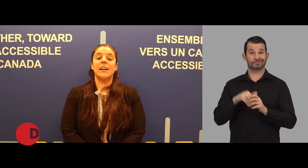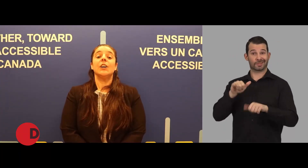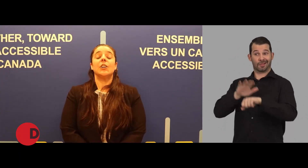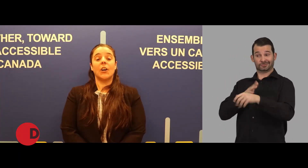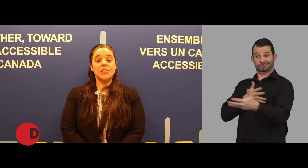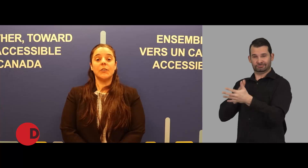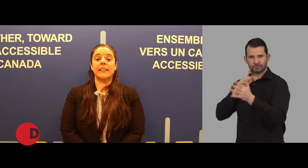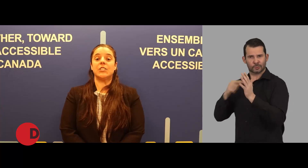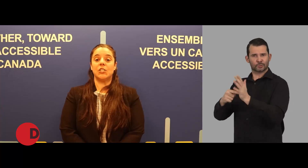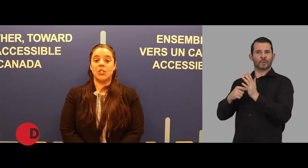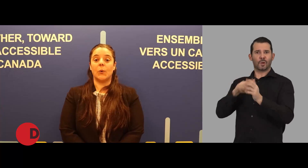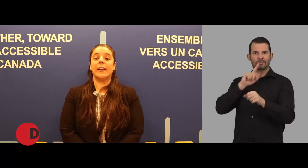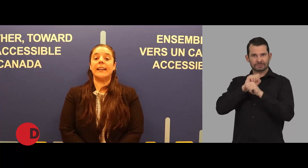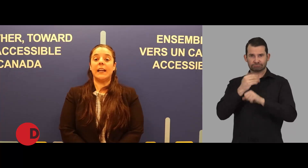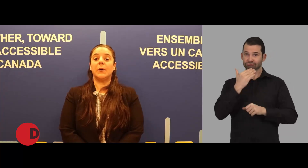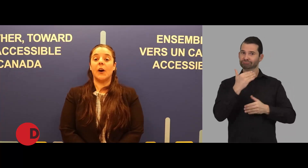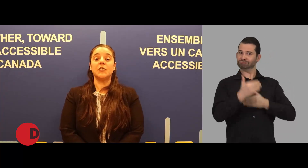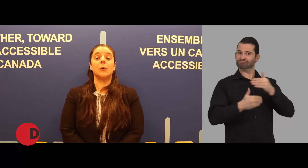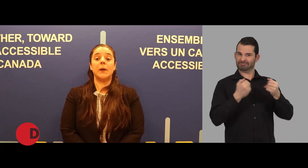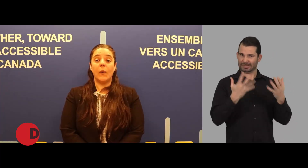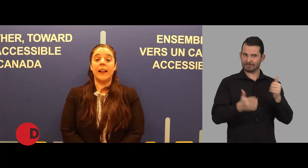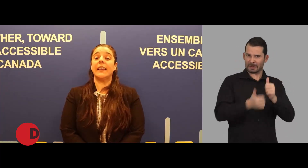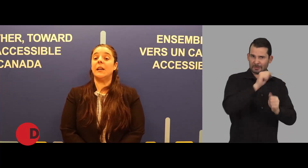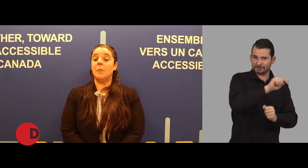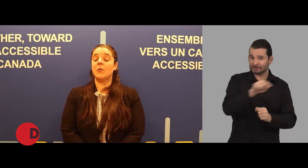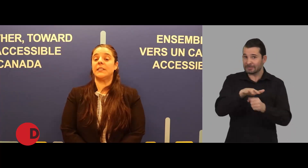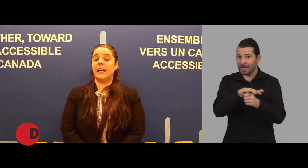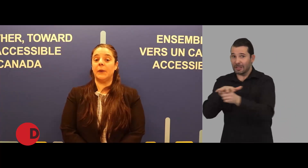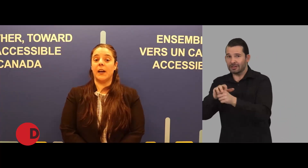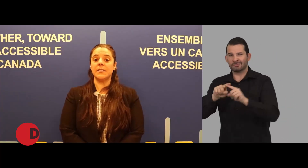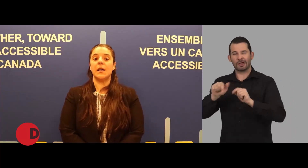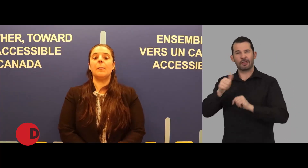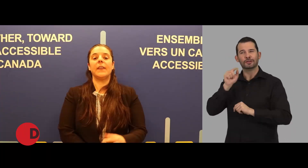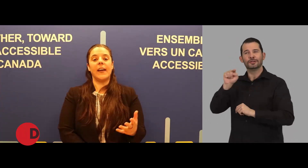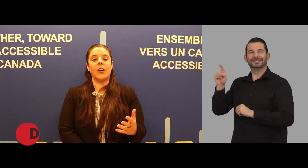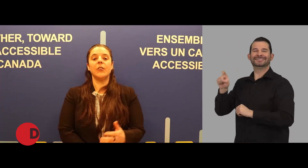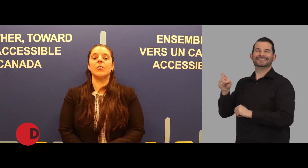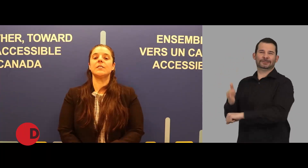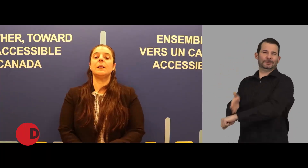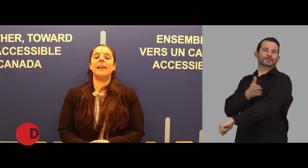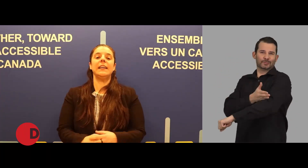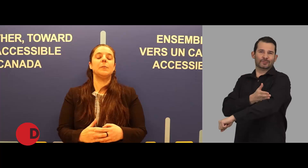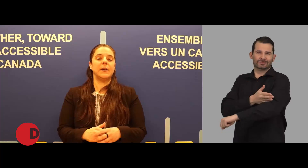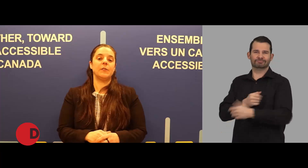The consultation showed that we are doing well in most areas, but that others need improvement.